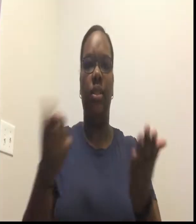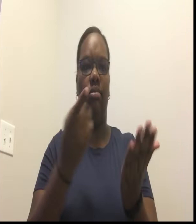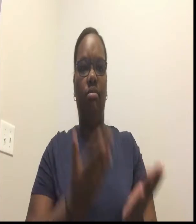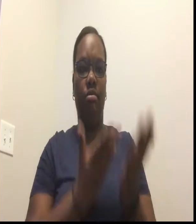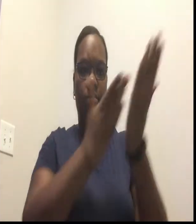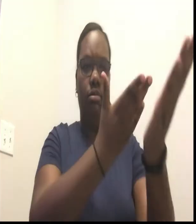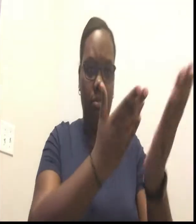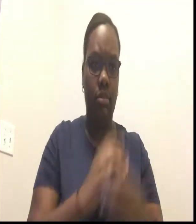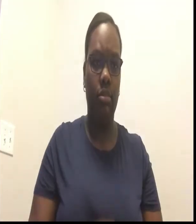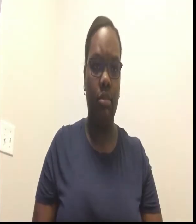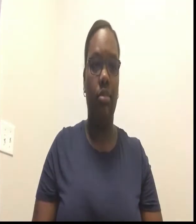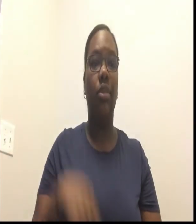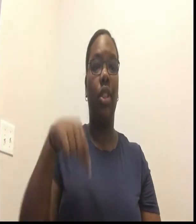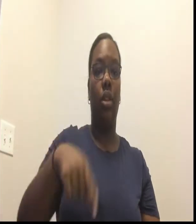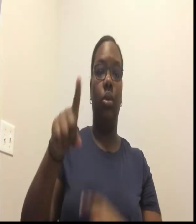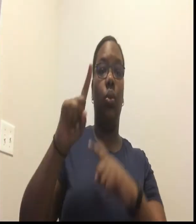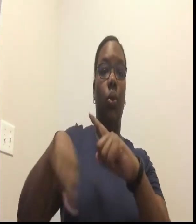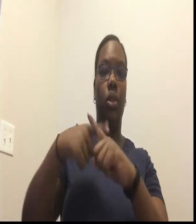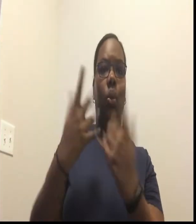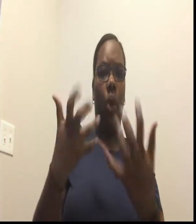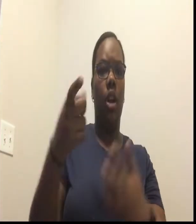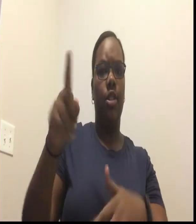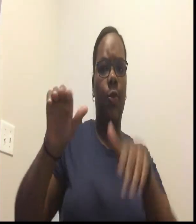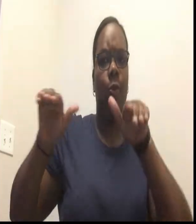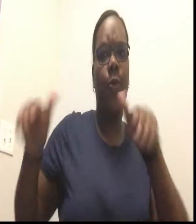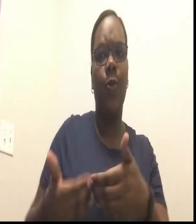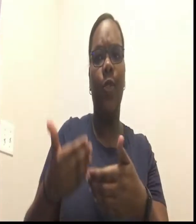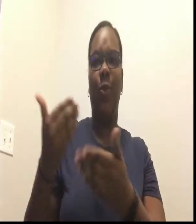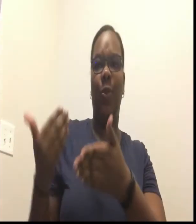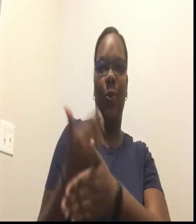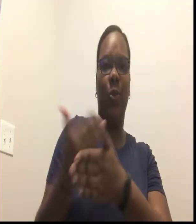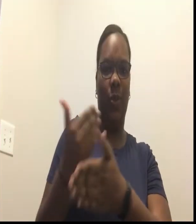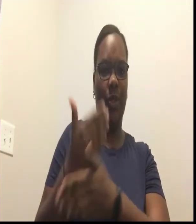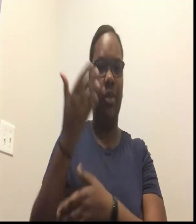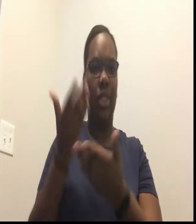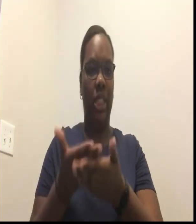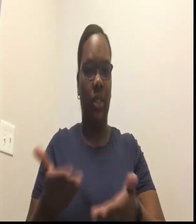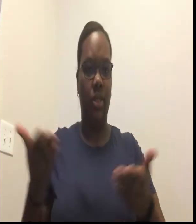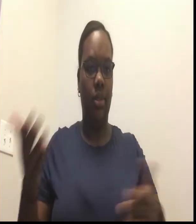time but you definitely want to talk about it at this particular meeting, so